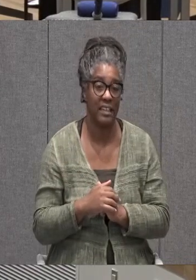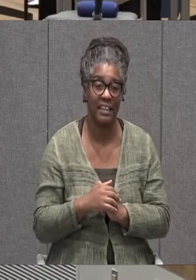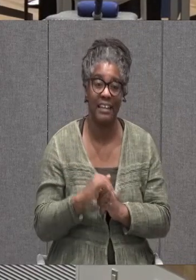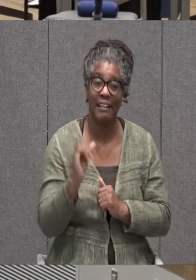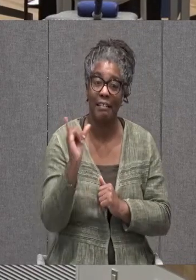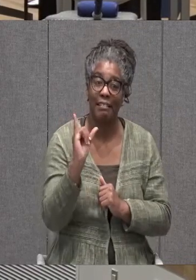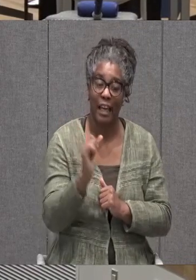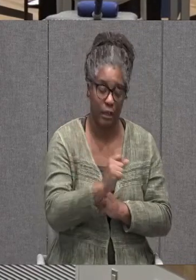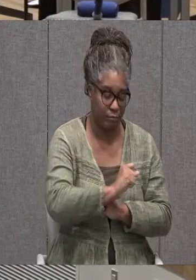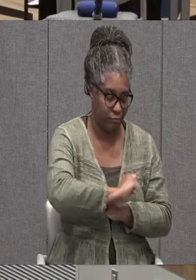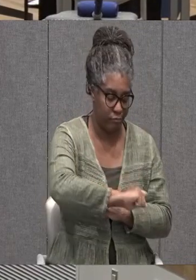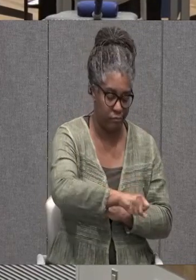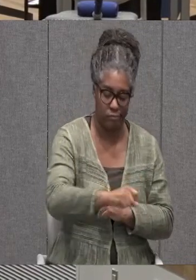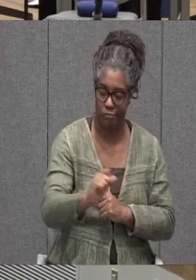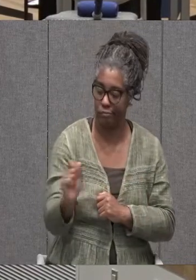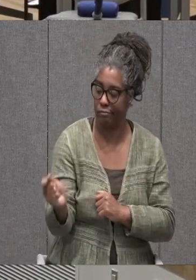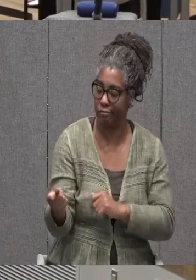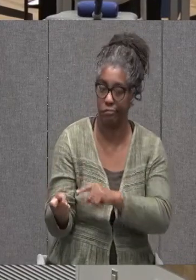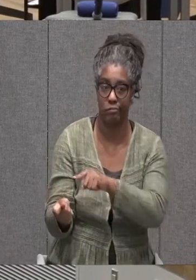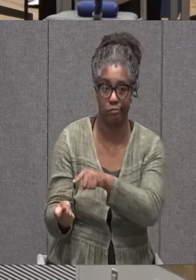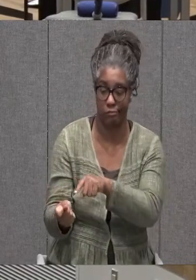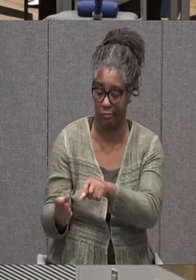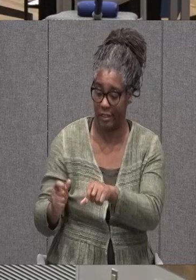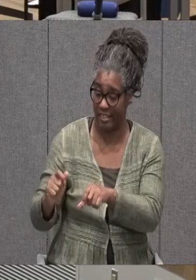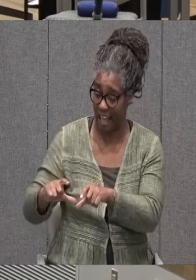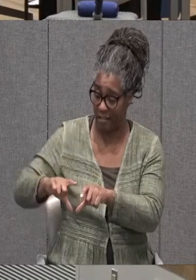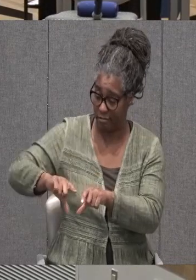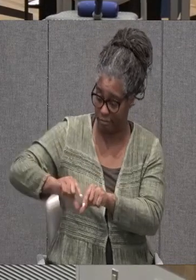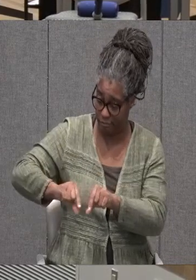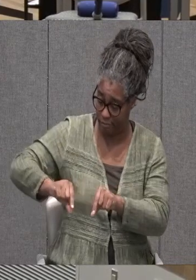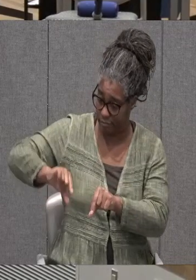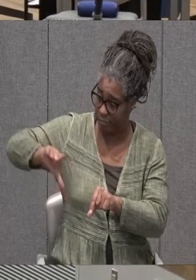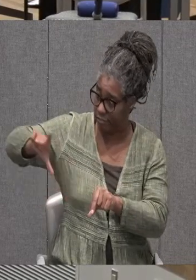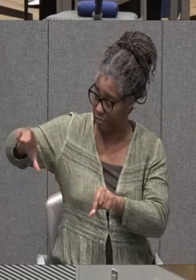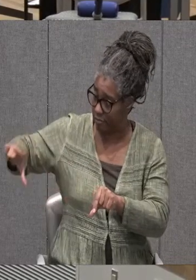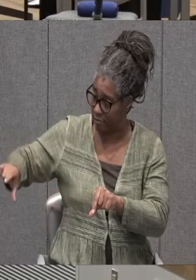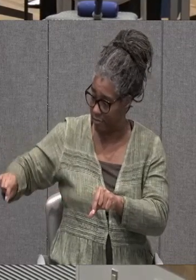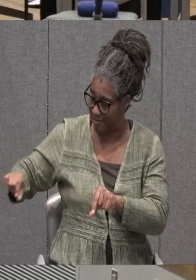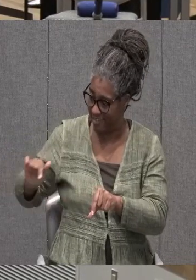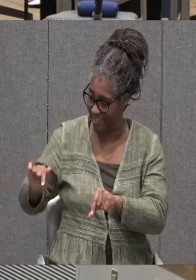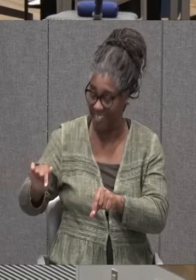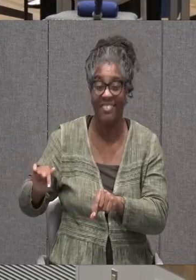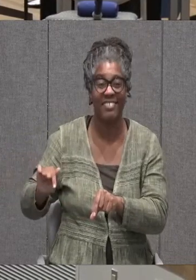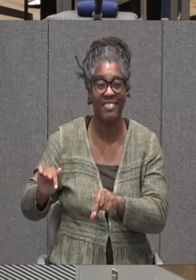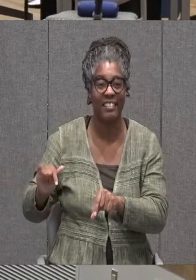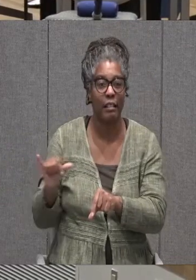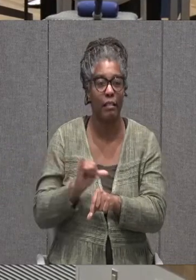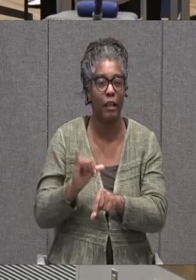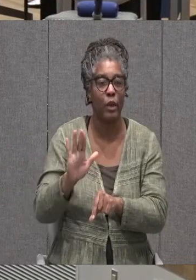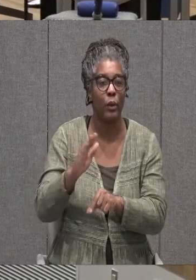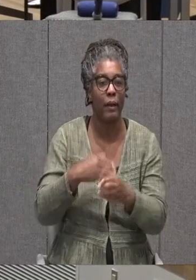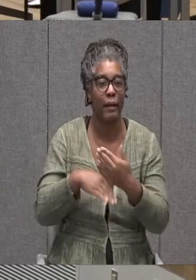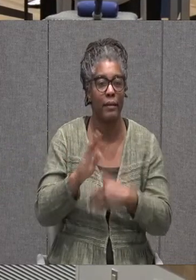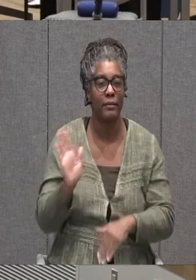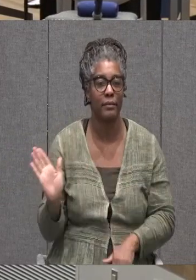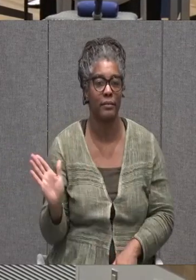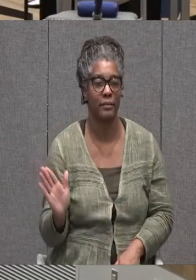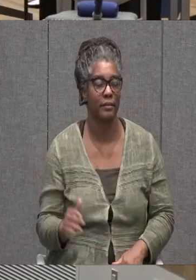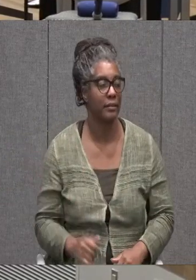(plastic crackling) Mr Sanchez is having a lot of success keeping the bag high,